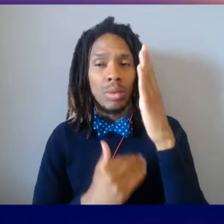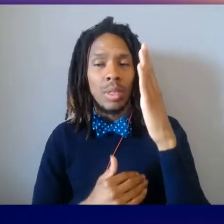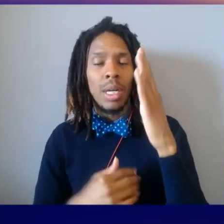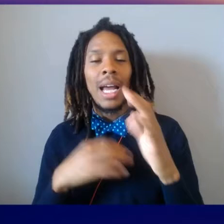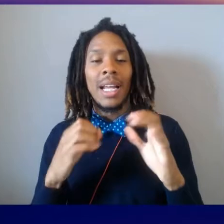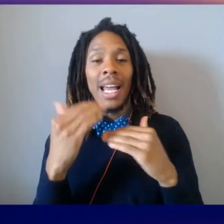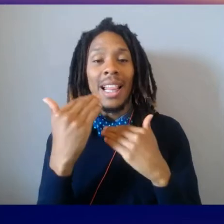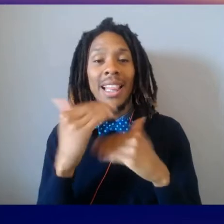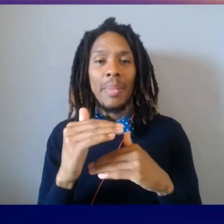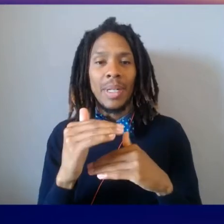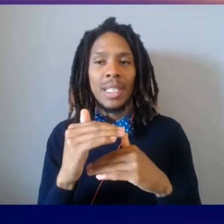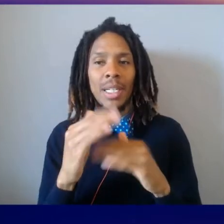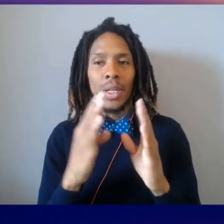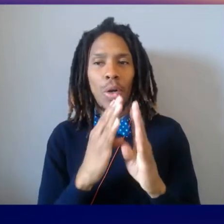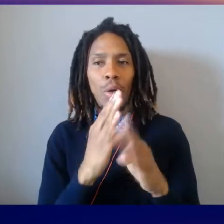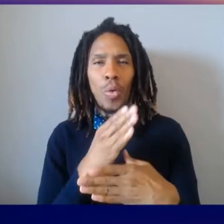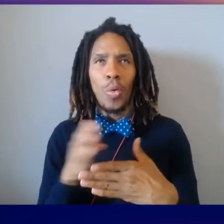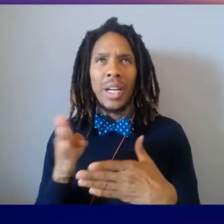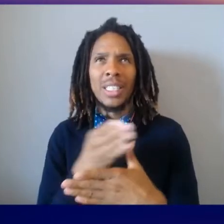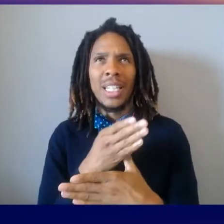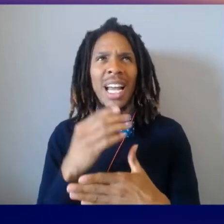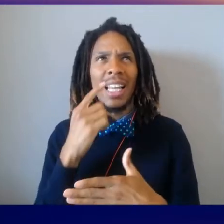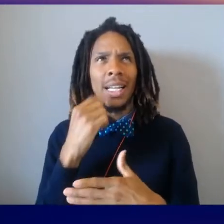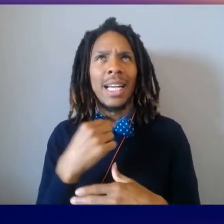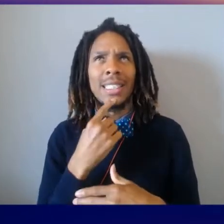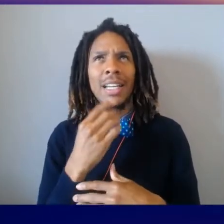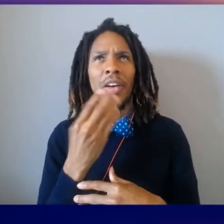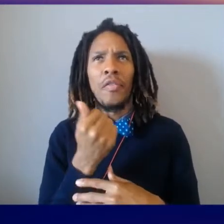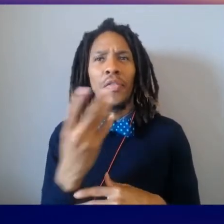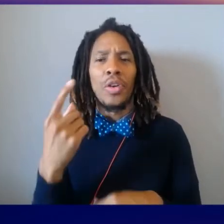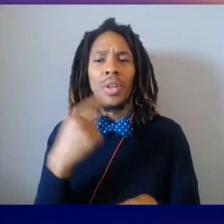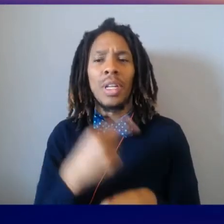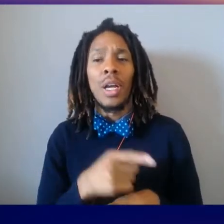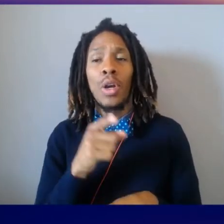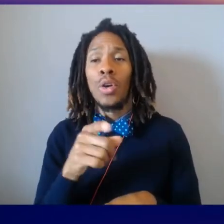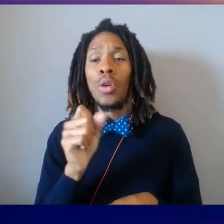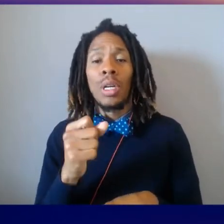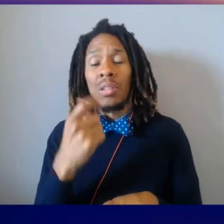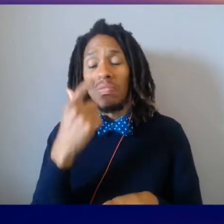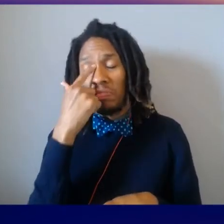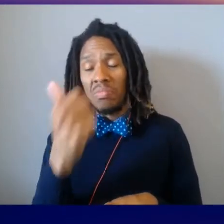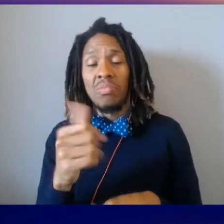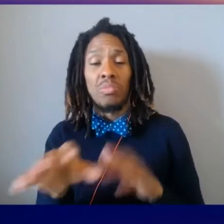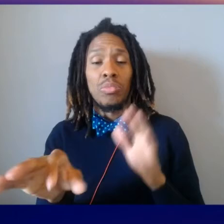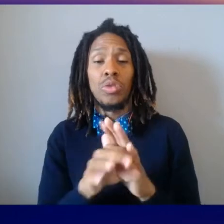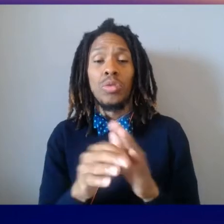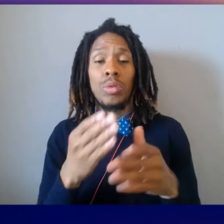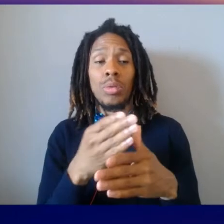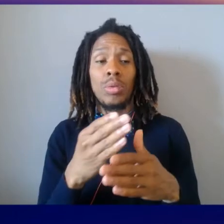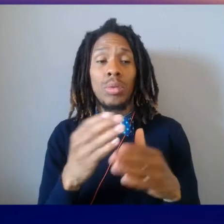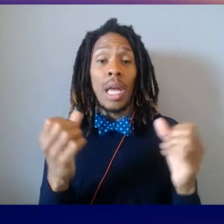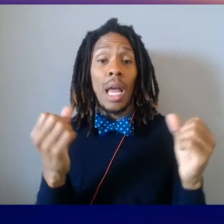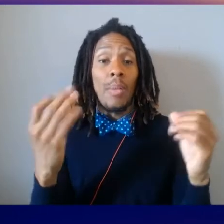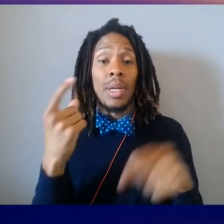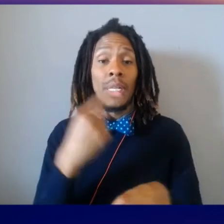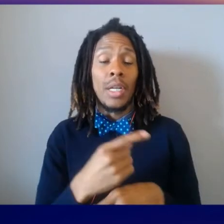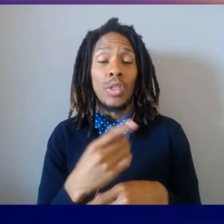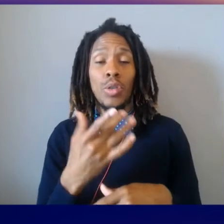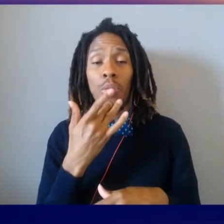I think I did like a few days, but you can do this however you want. And in the results here, we can see all these rules